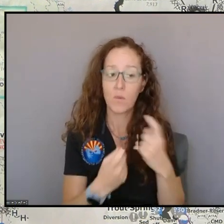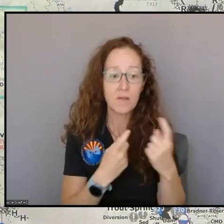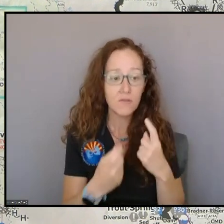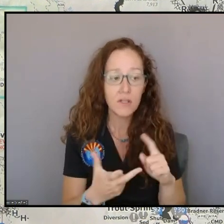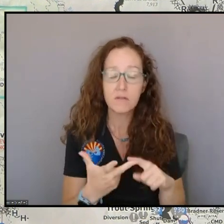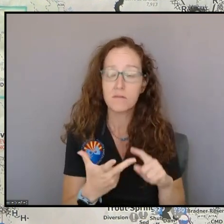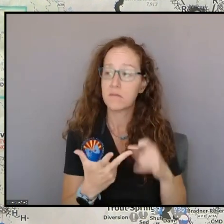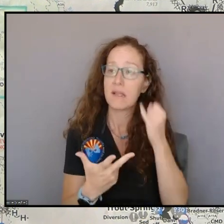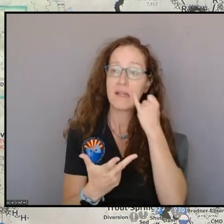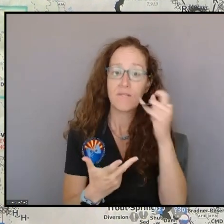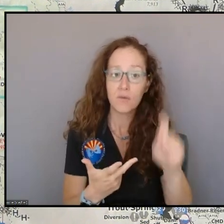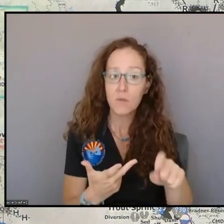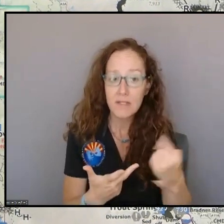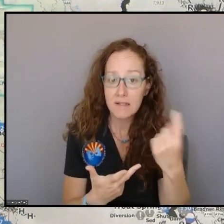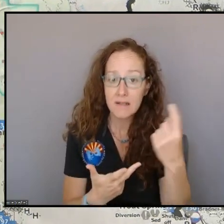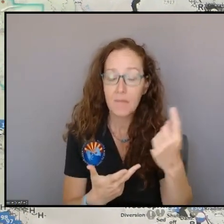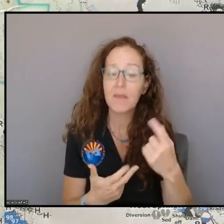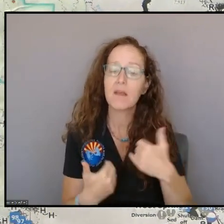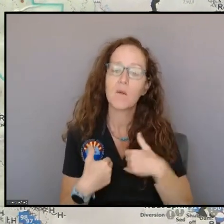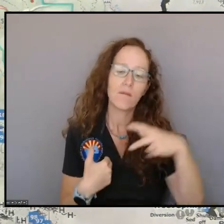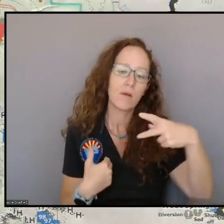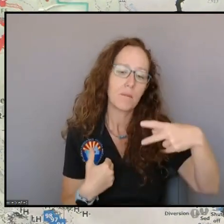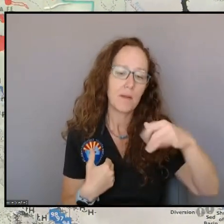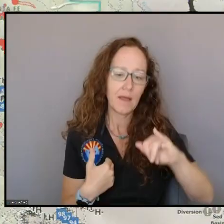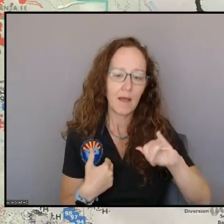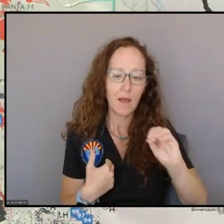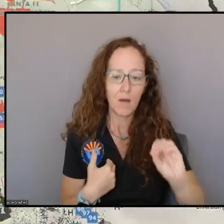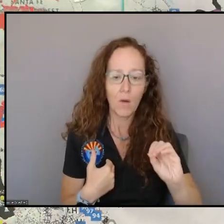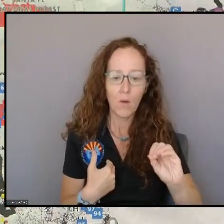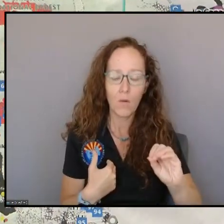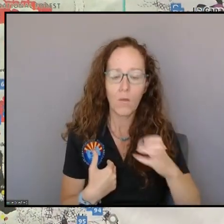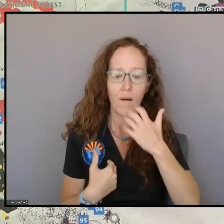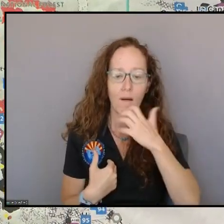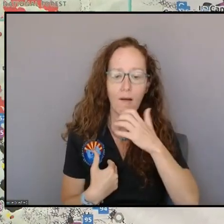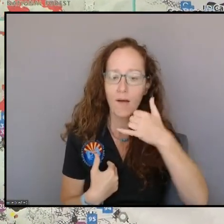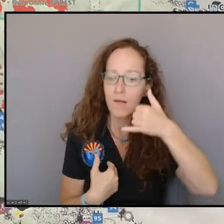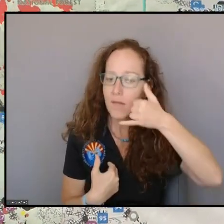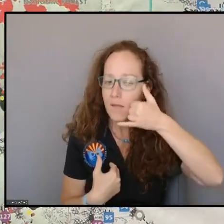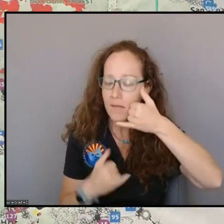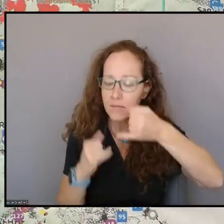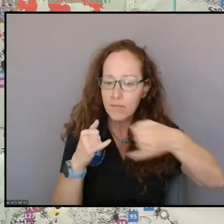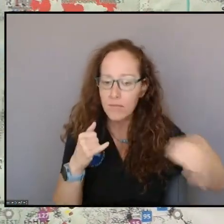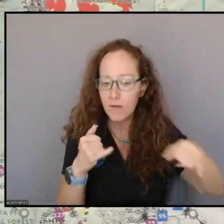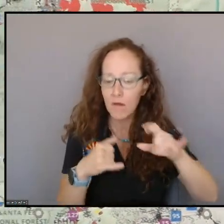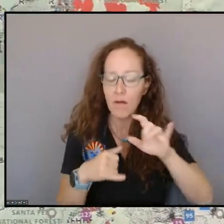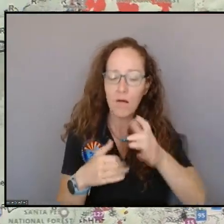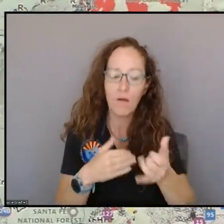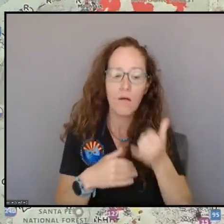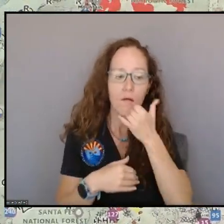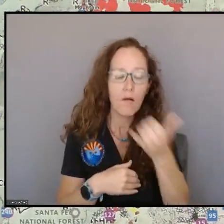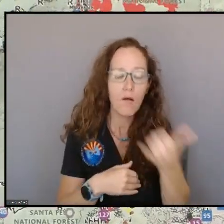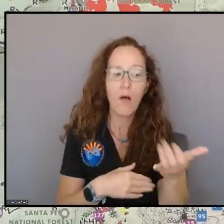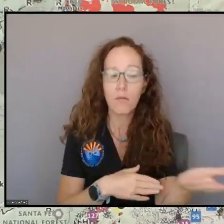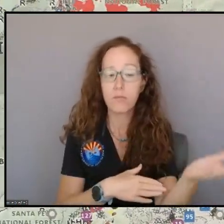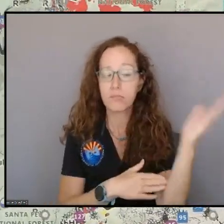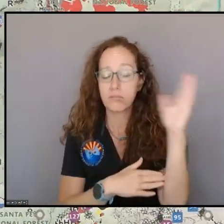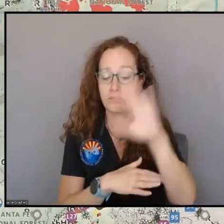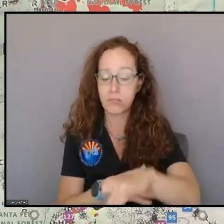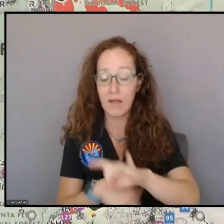PIO hotline that you can call between the hours of 8 AM and 8 PM. Anything outside of that, emergency wise, you're more